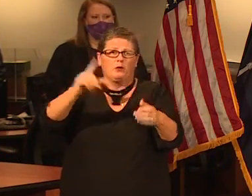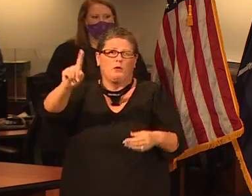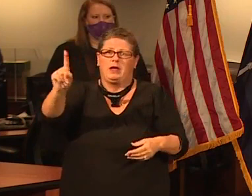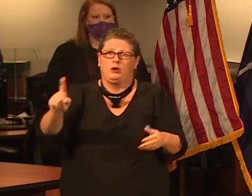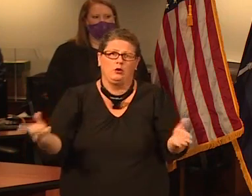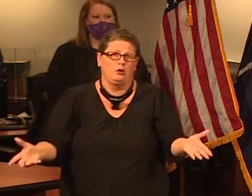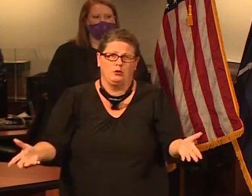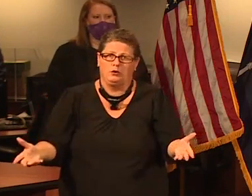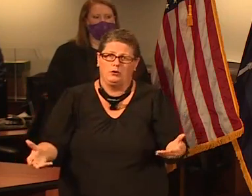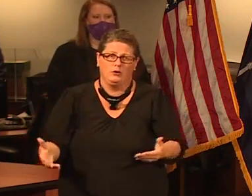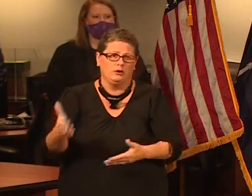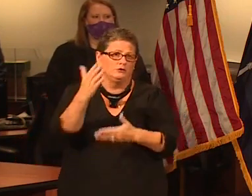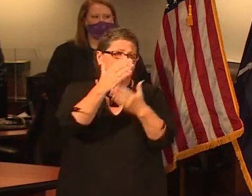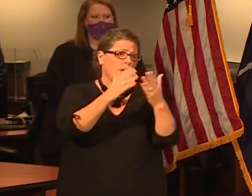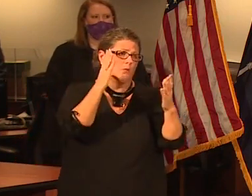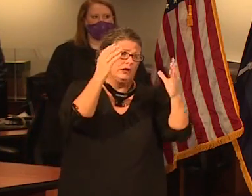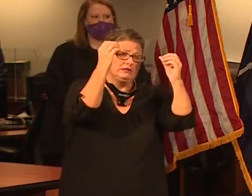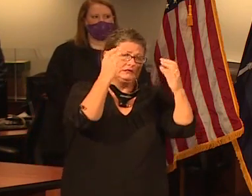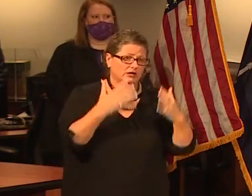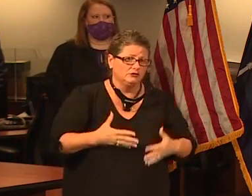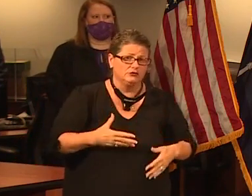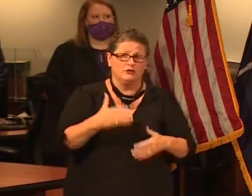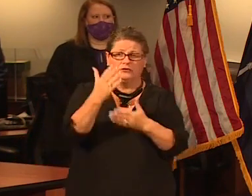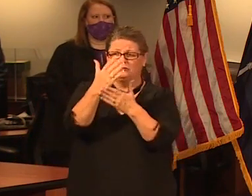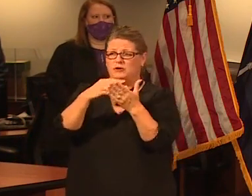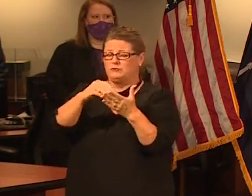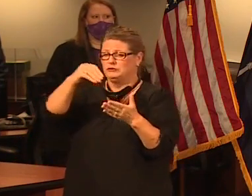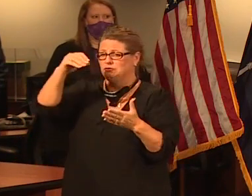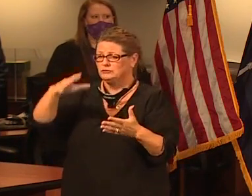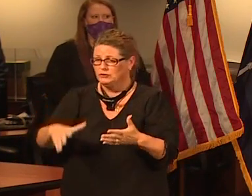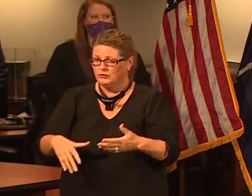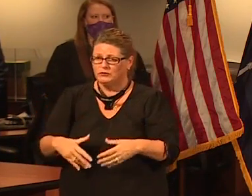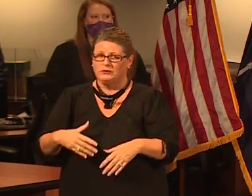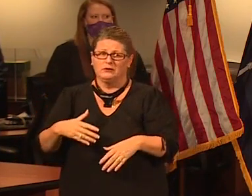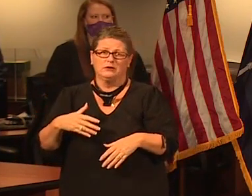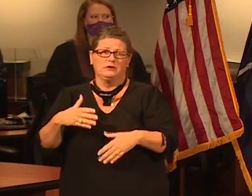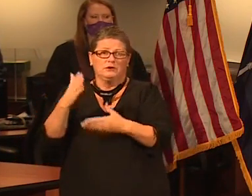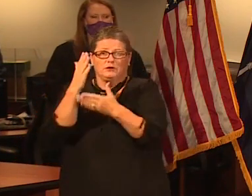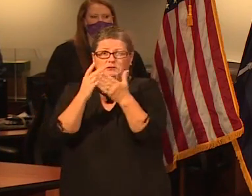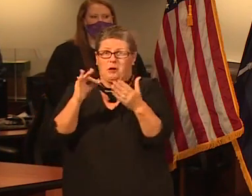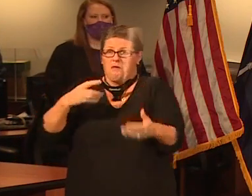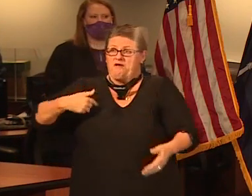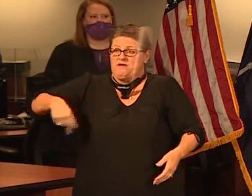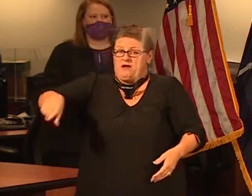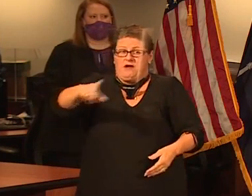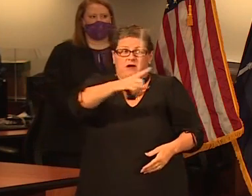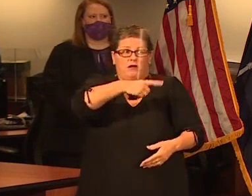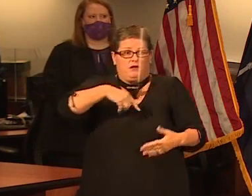THE EVIDENCE IS VERY CLEAR AND SOME OF THEM ARE GOING TO BE TEACHERS. SOME ARE GOING TO BE STUDENTS.